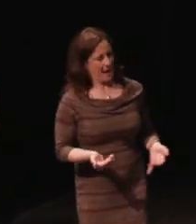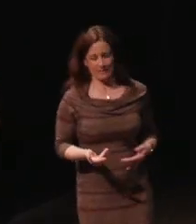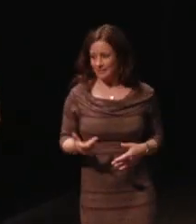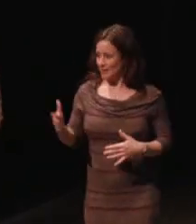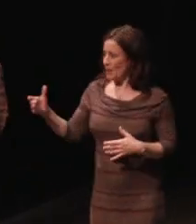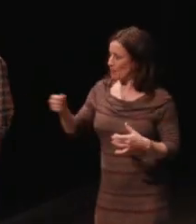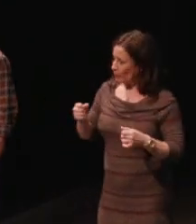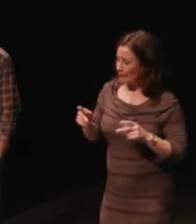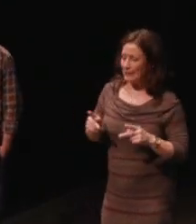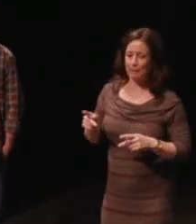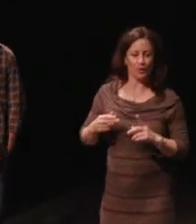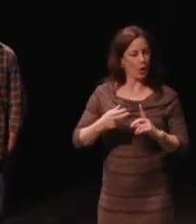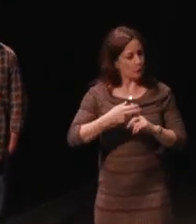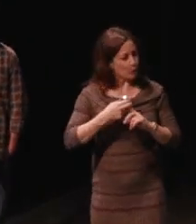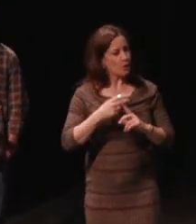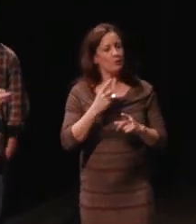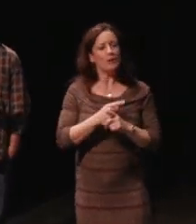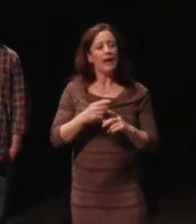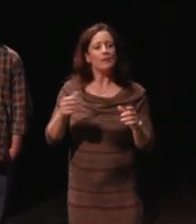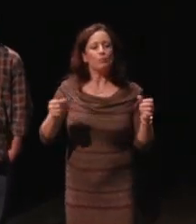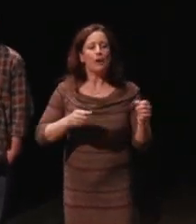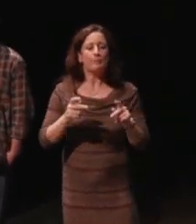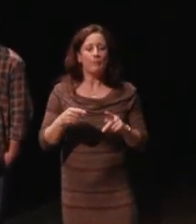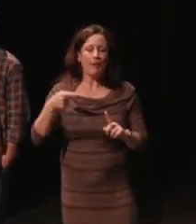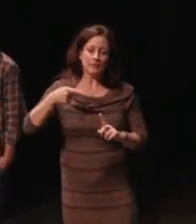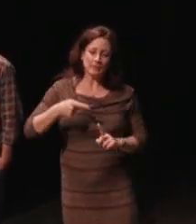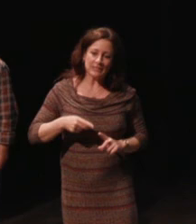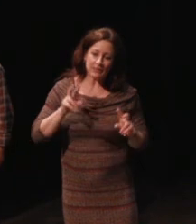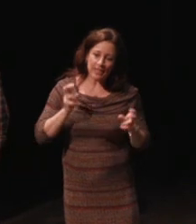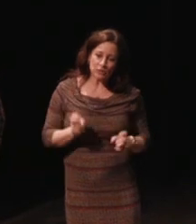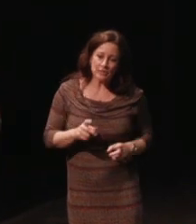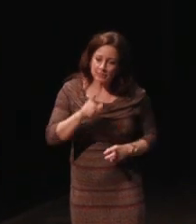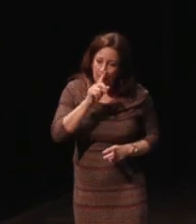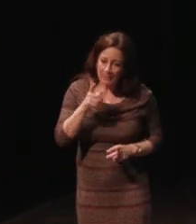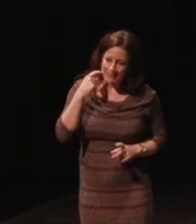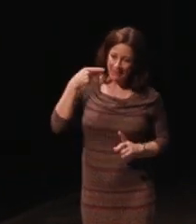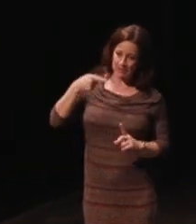Recruiting for issues. That have specific issues not because they have a particular impairment.